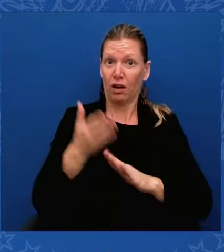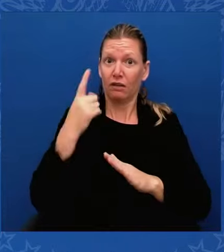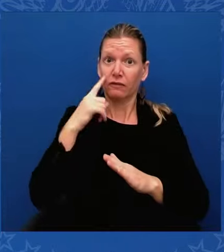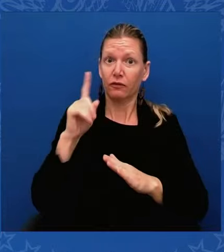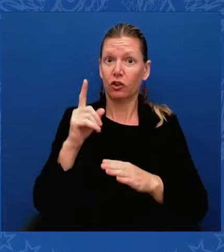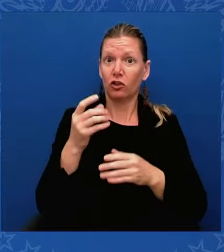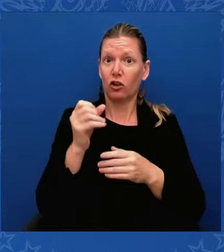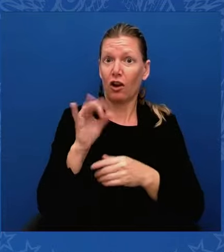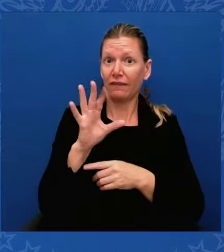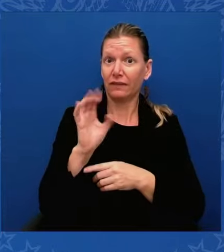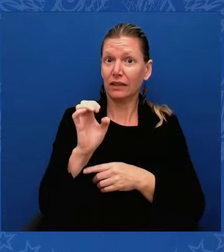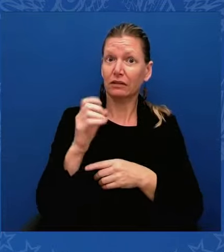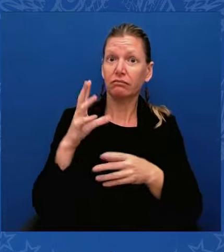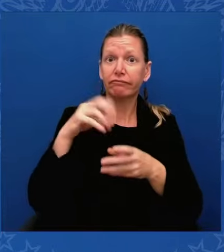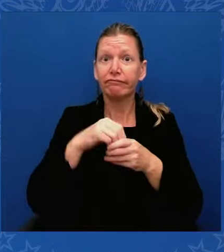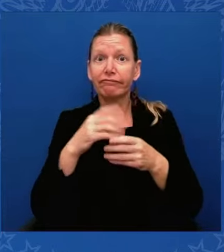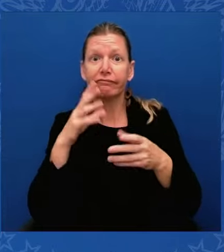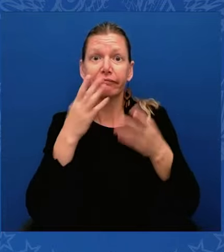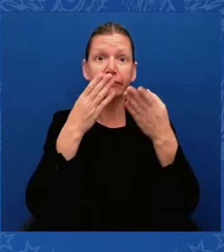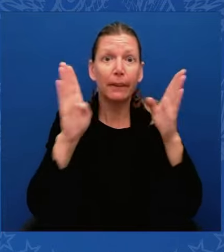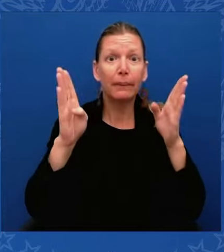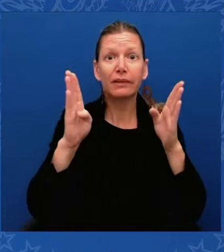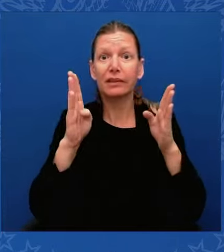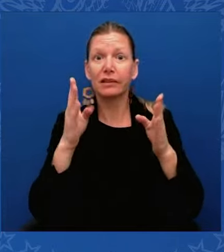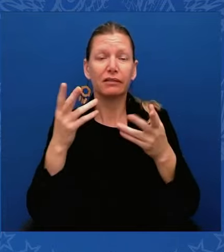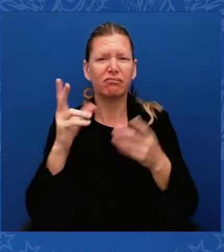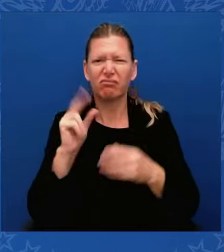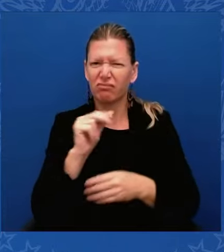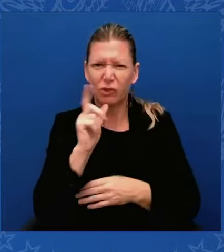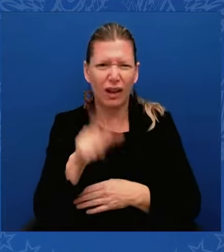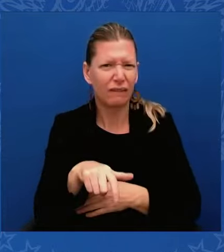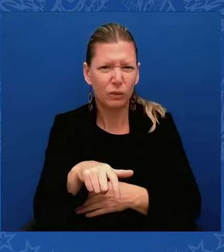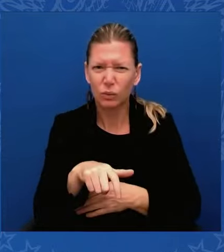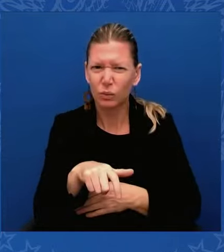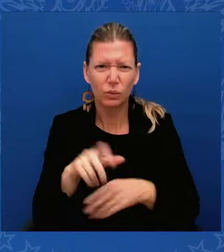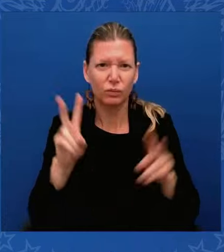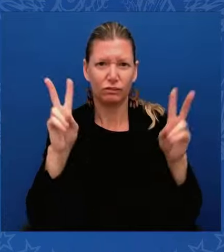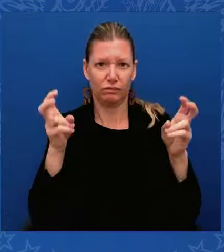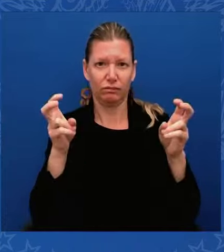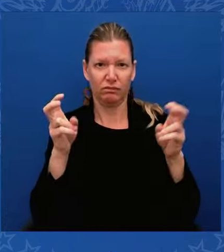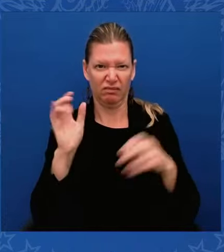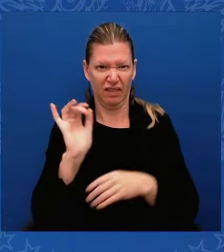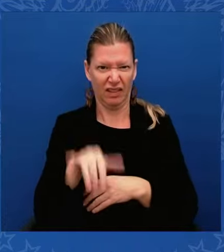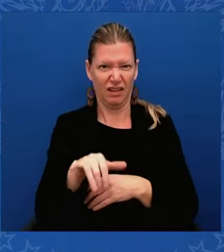we're a country of revenge and retribution, I believe, we're a nation of hope and opportunity for everybody.